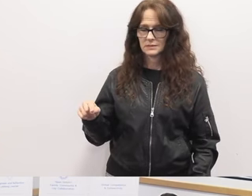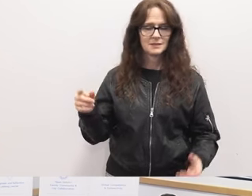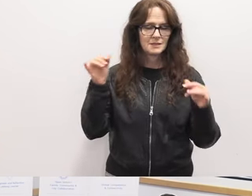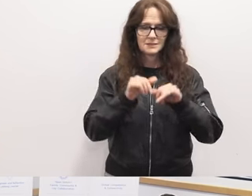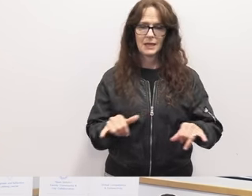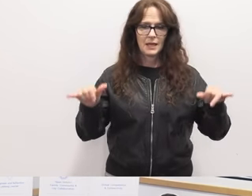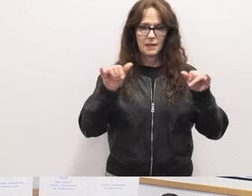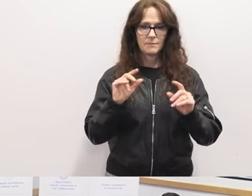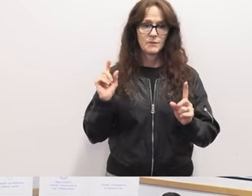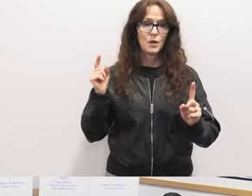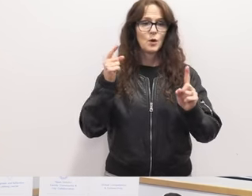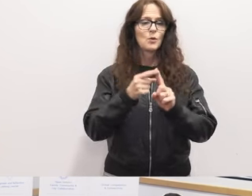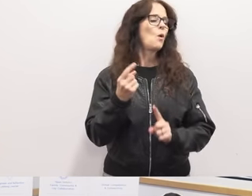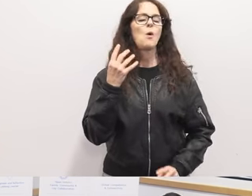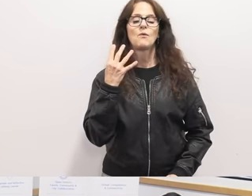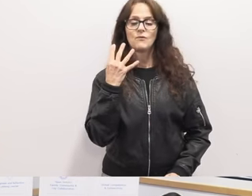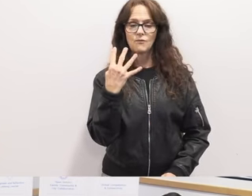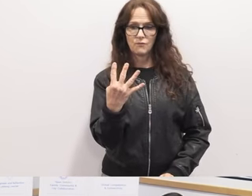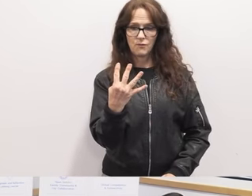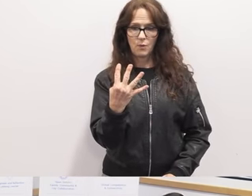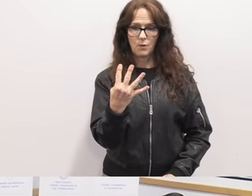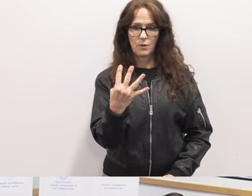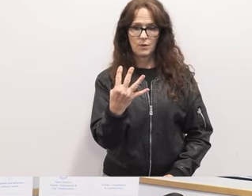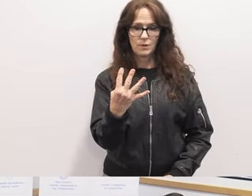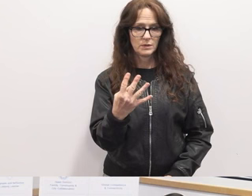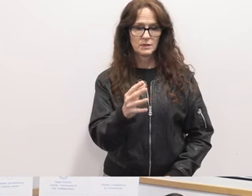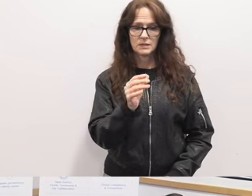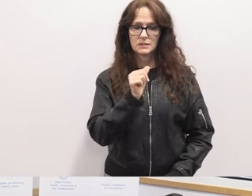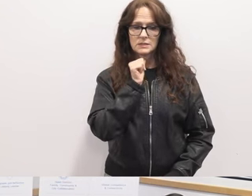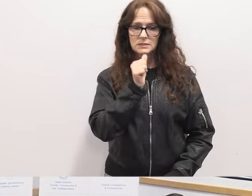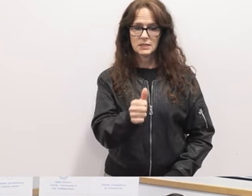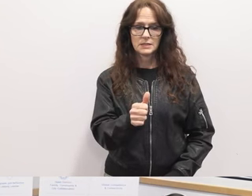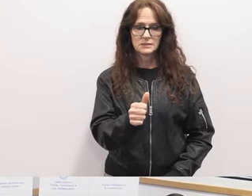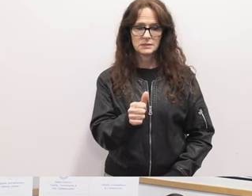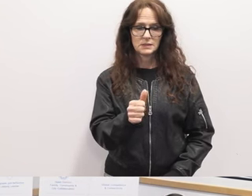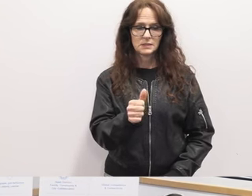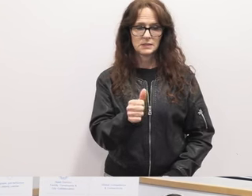Goal four doesn't address our equity gaps.